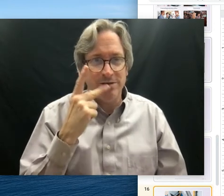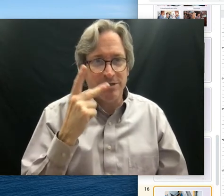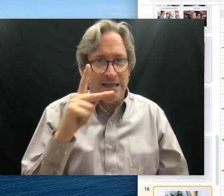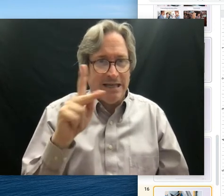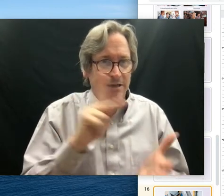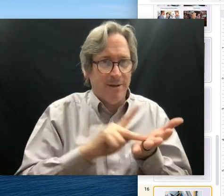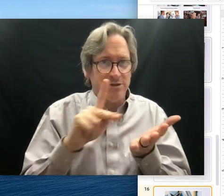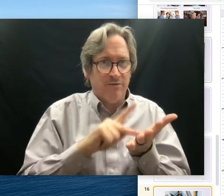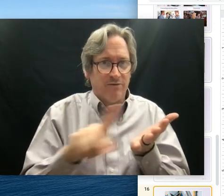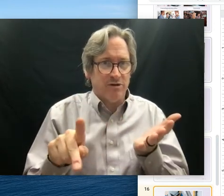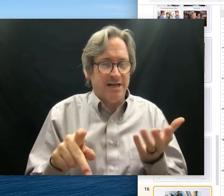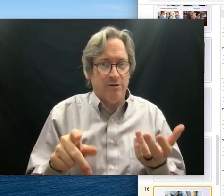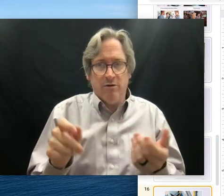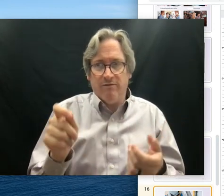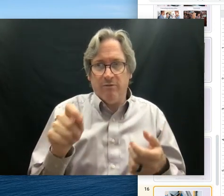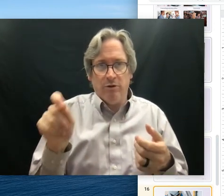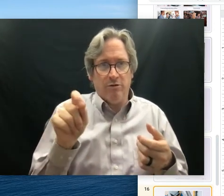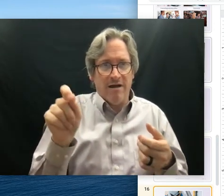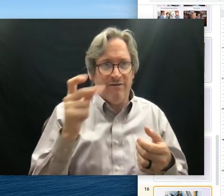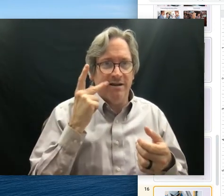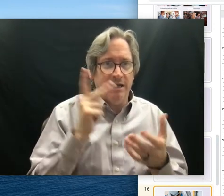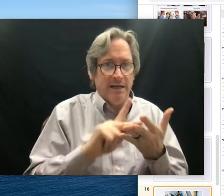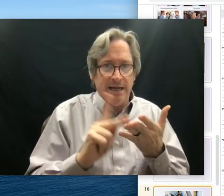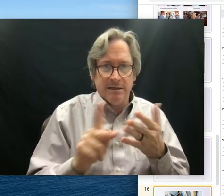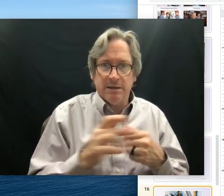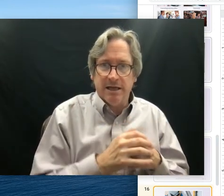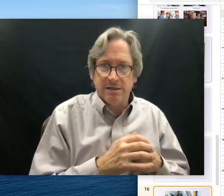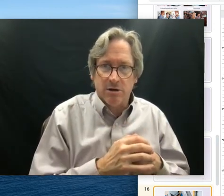used to lick the pencil first i don't know if old graphite needed that to get started